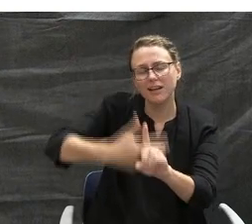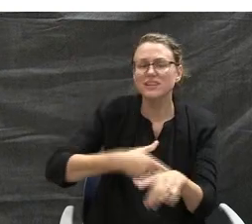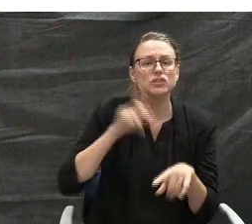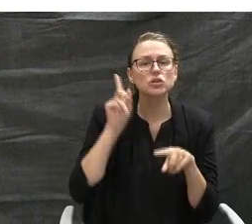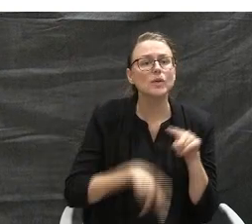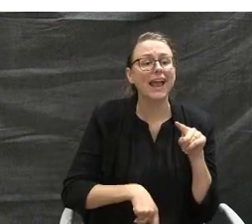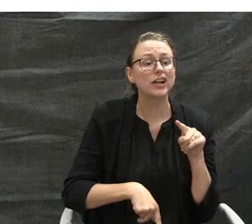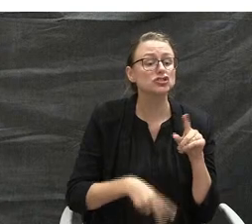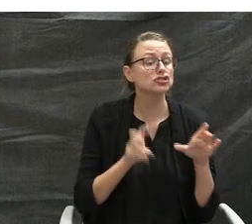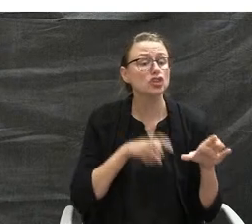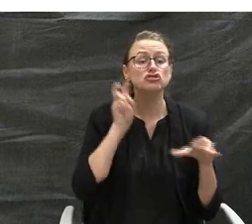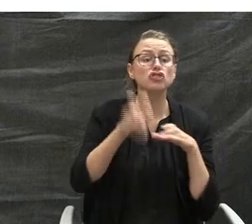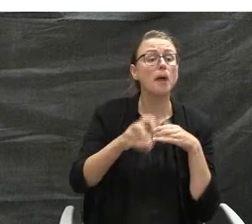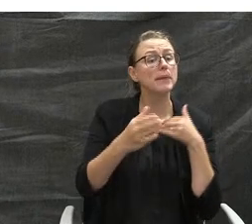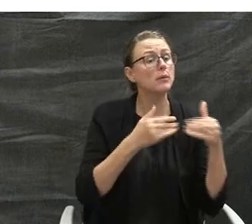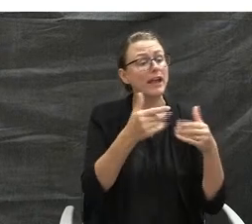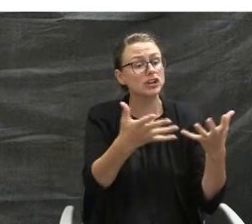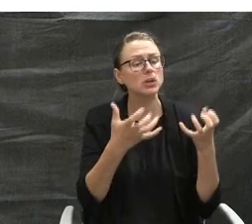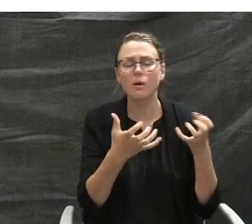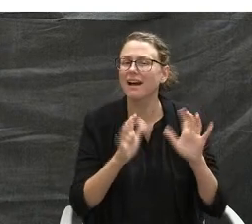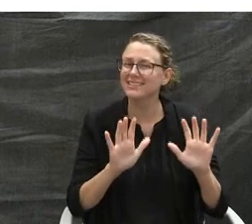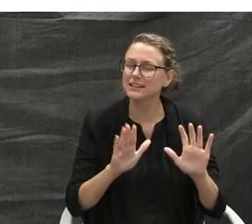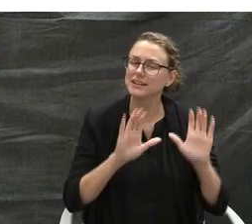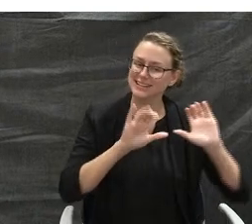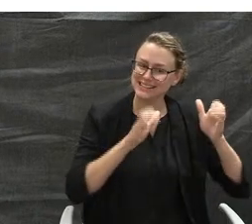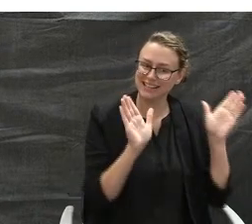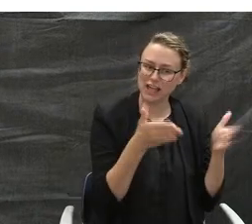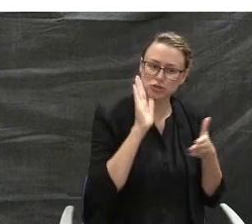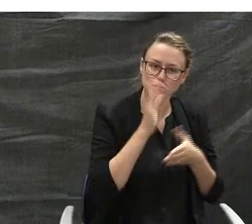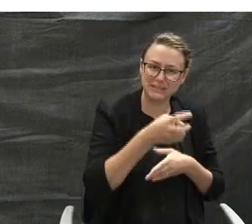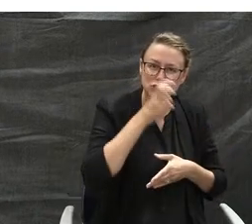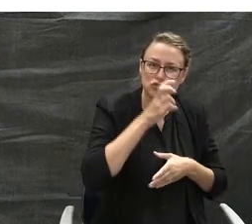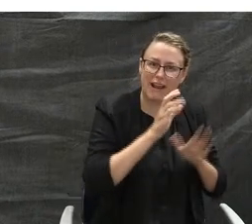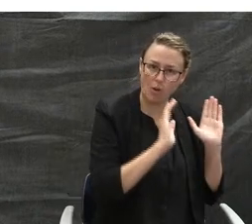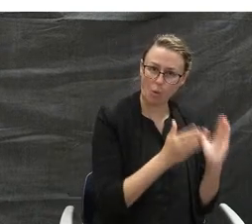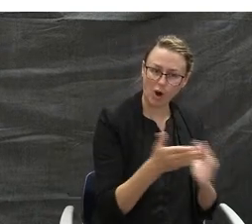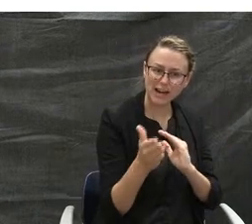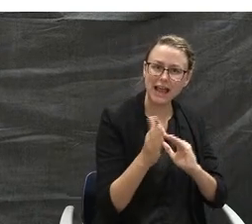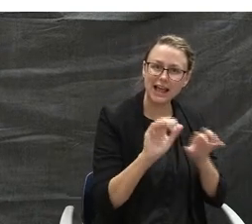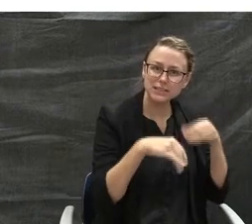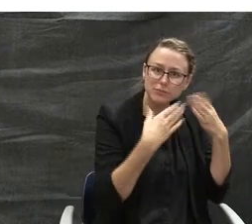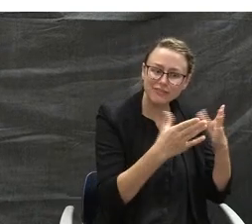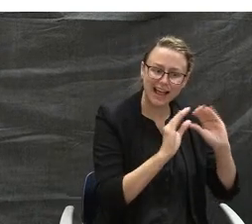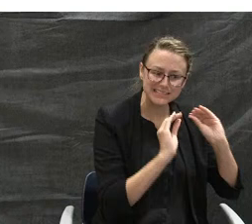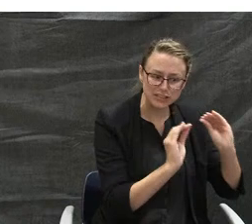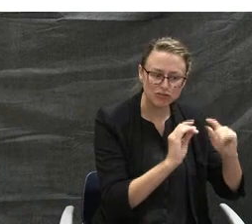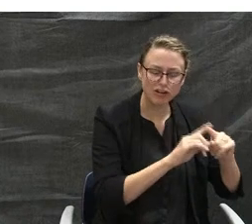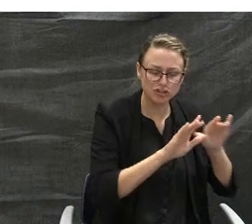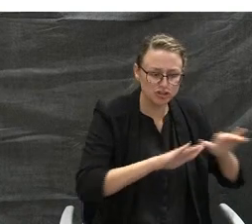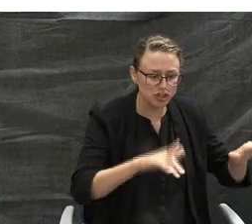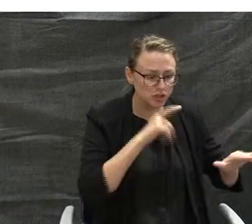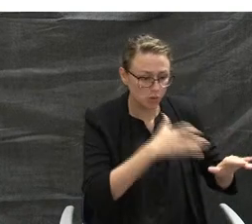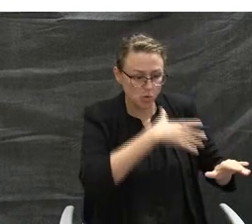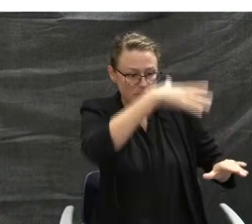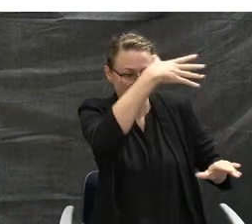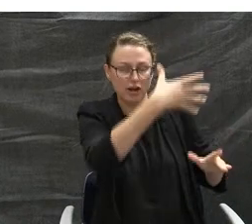classrooms organized in a way that will provide instruction to the children whose parents at one of them there.